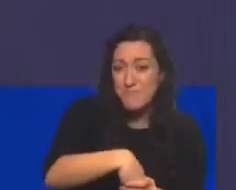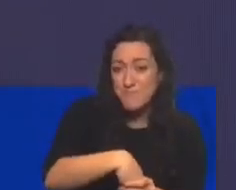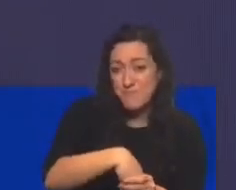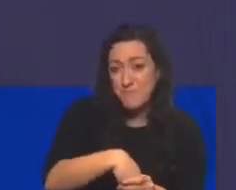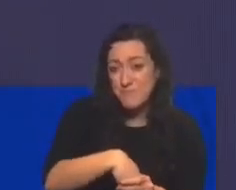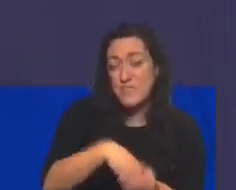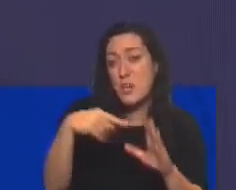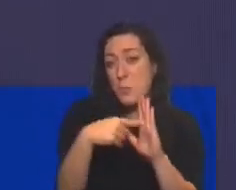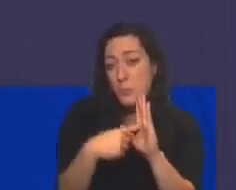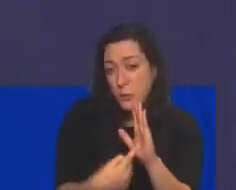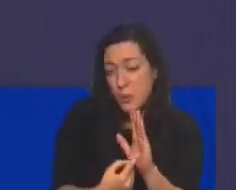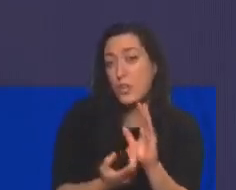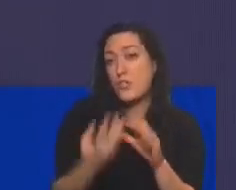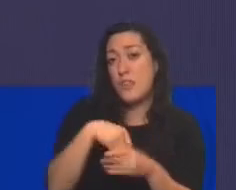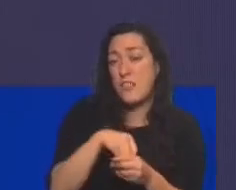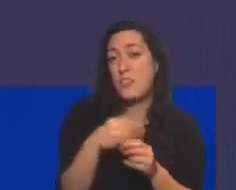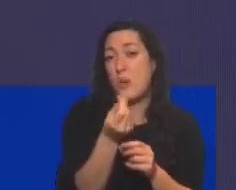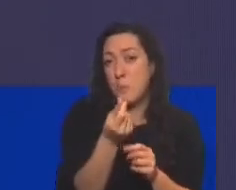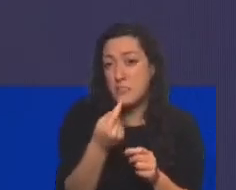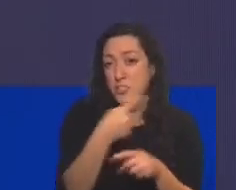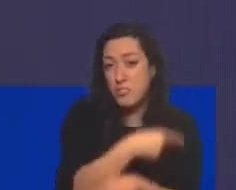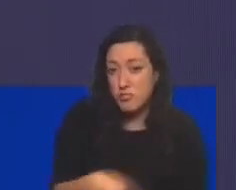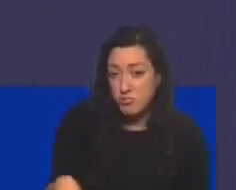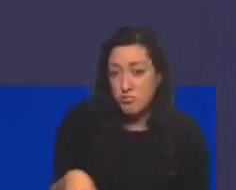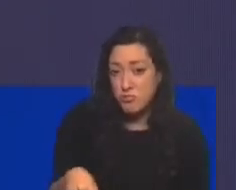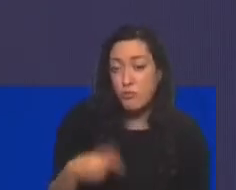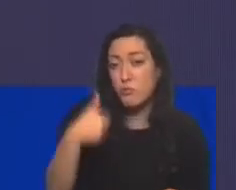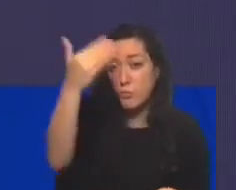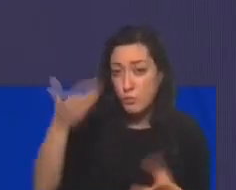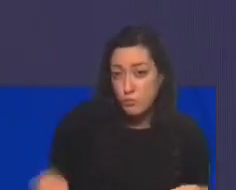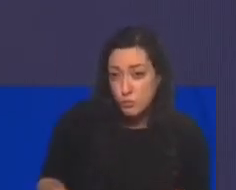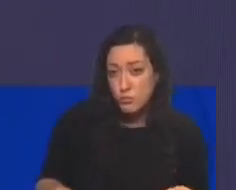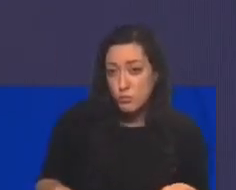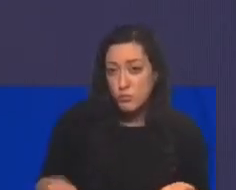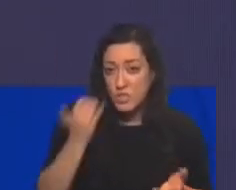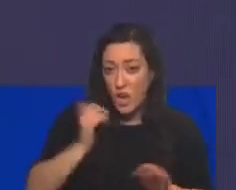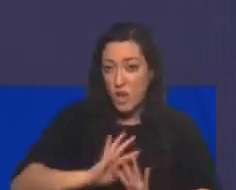implicit in the part of the price vector that contains the future